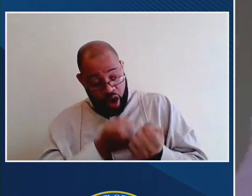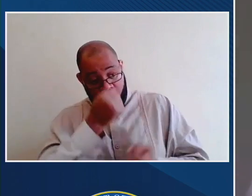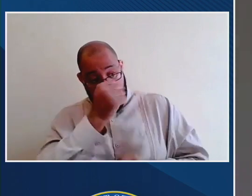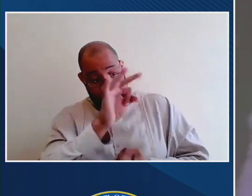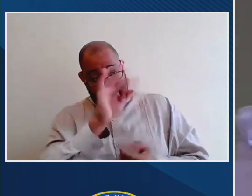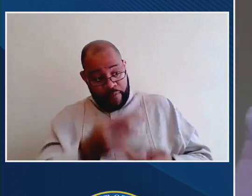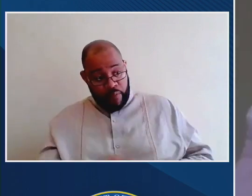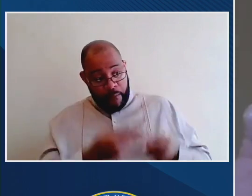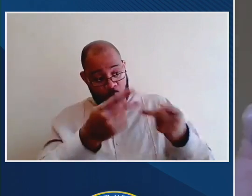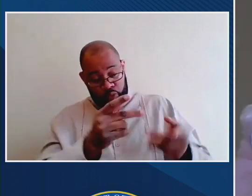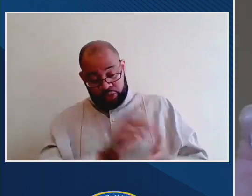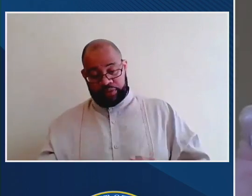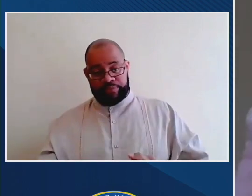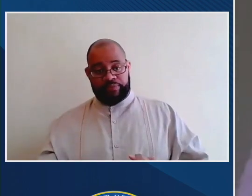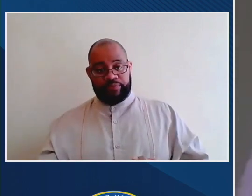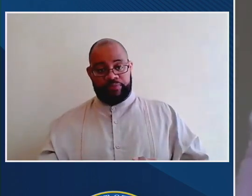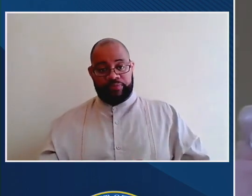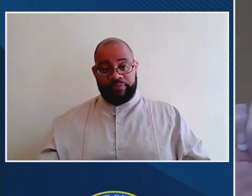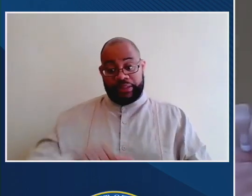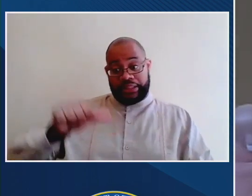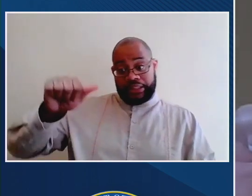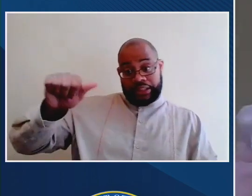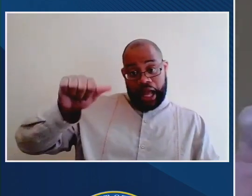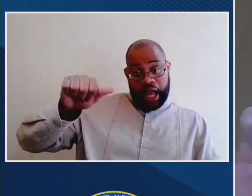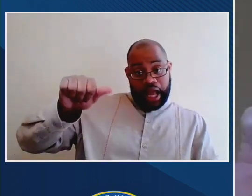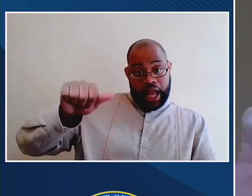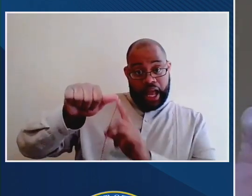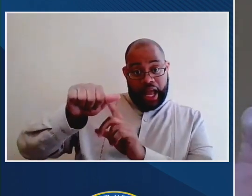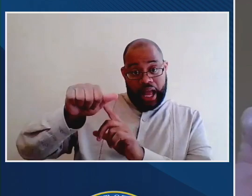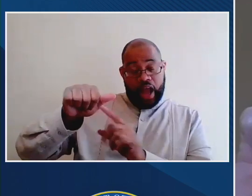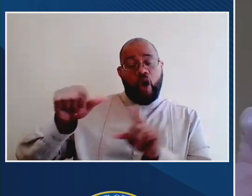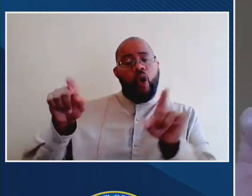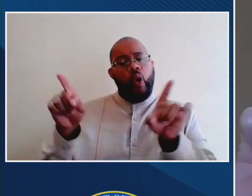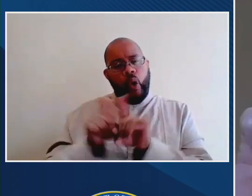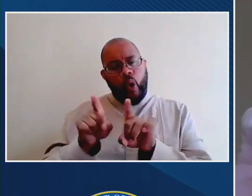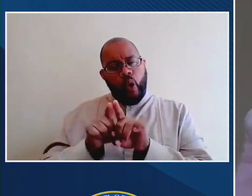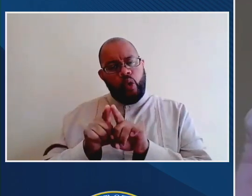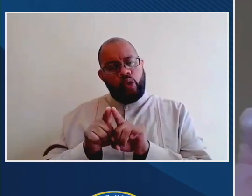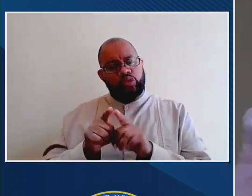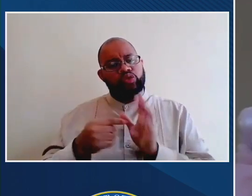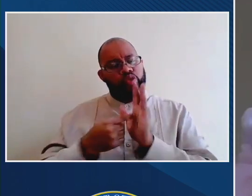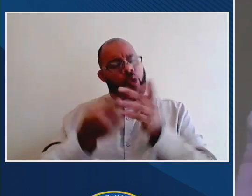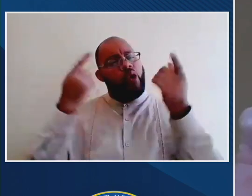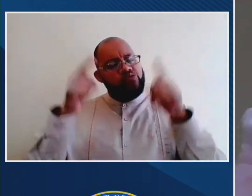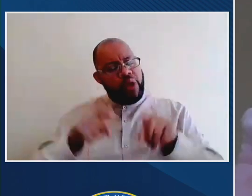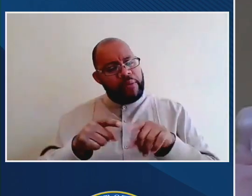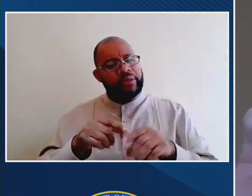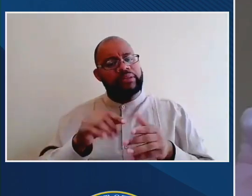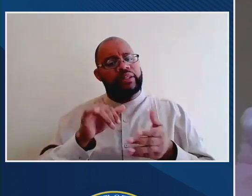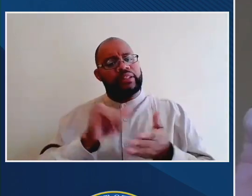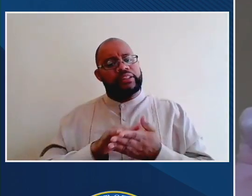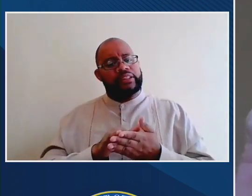A sideways thumb. This is also an expression of agreement. It is in fact an indication that one does